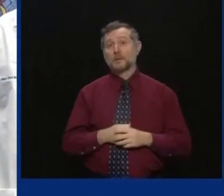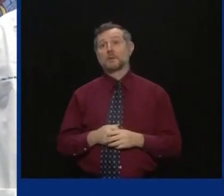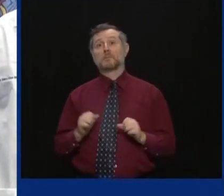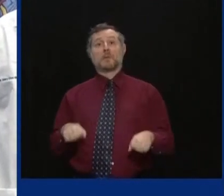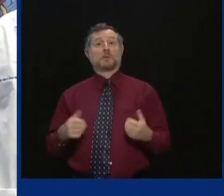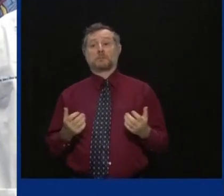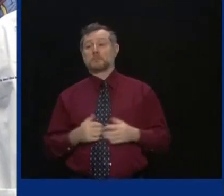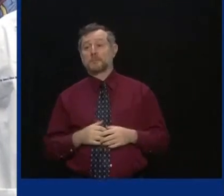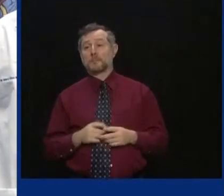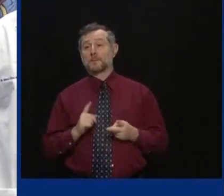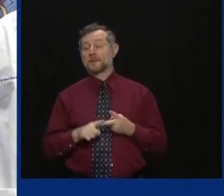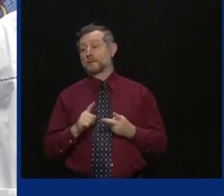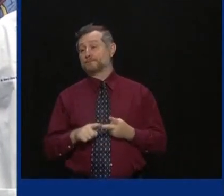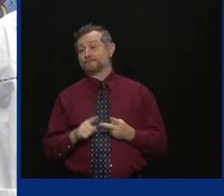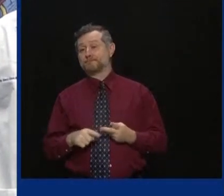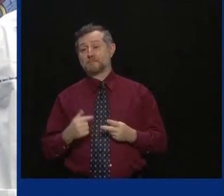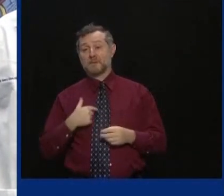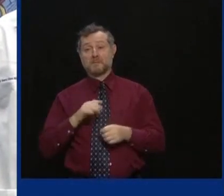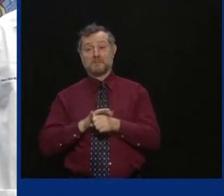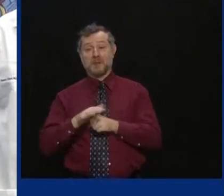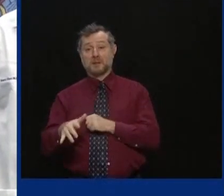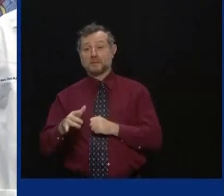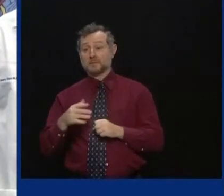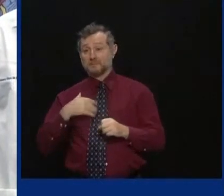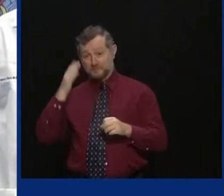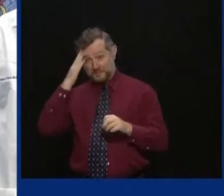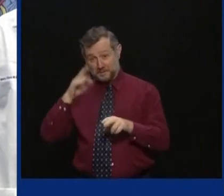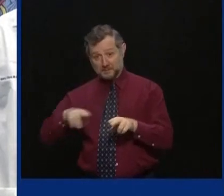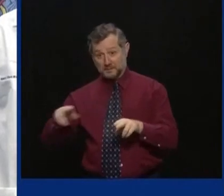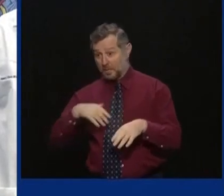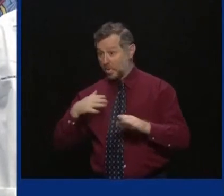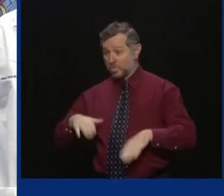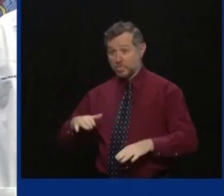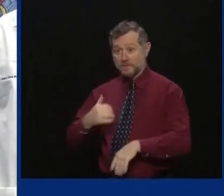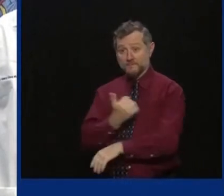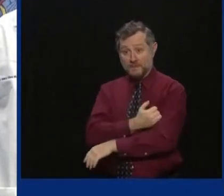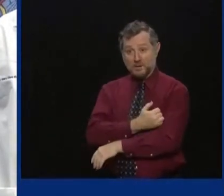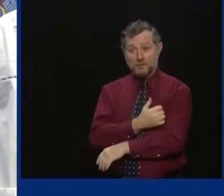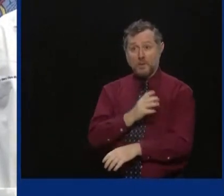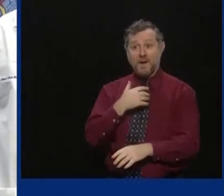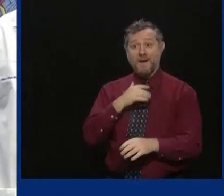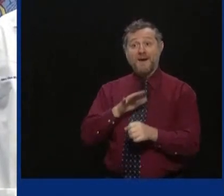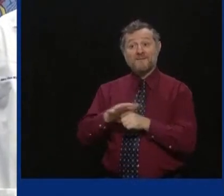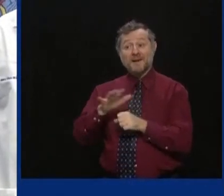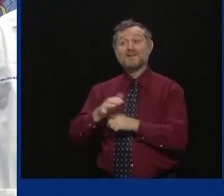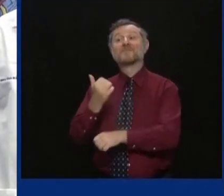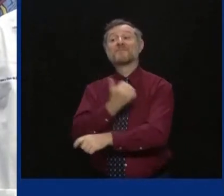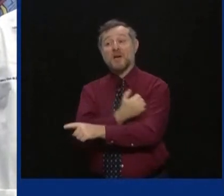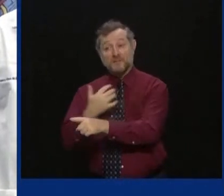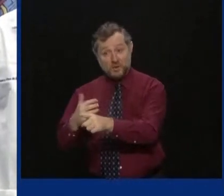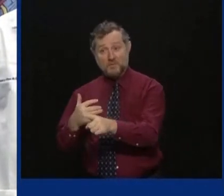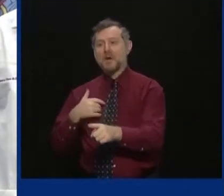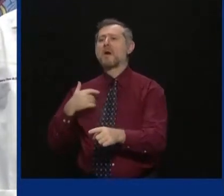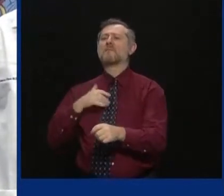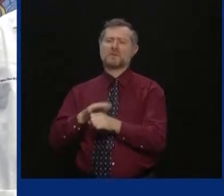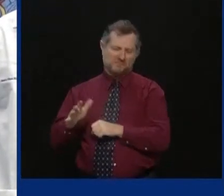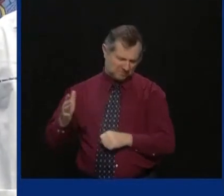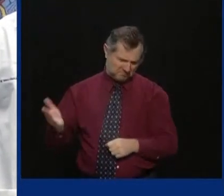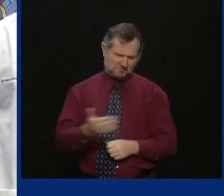THEM. I HAVE NO DOUBT THAT'S GOING TO BE THE CASE AS WE BRING PEOPLE FROM ELSEWHERE. DO I THINK THERE'S CAPACITY FOR